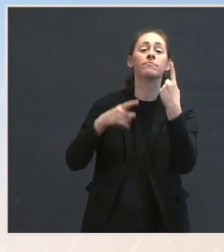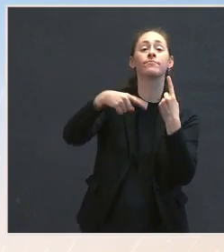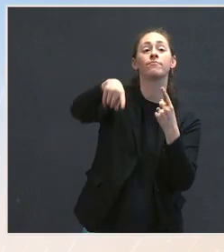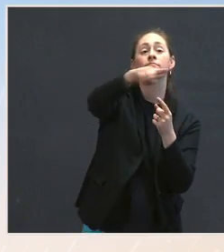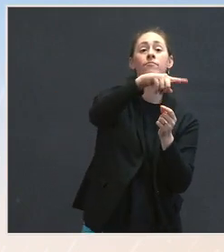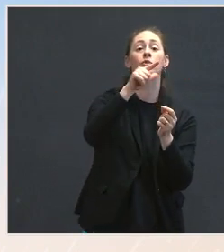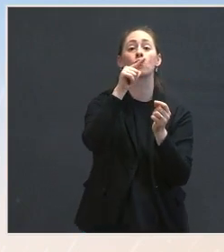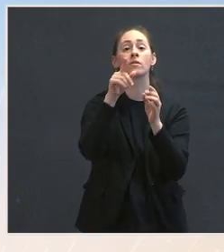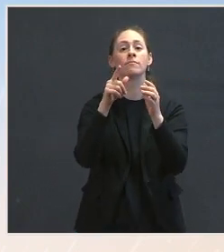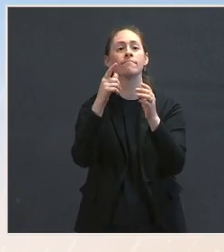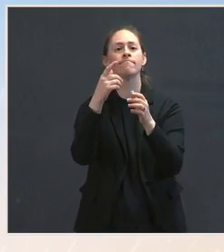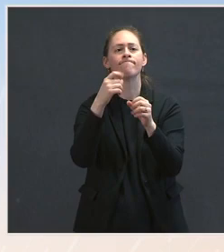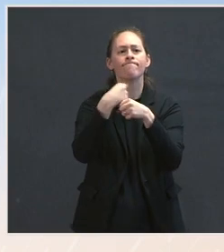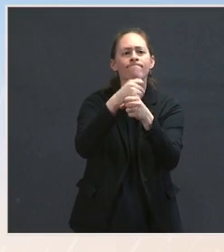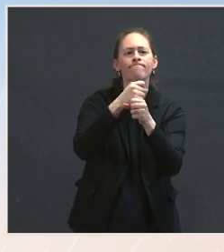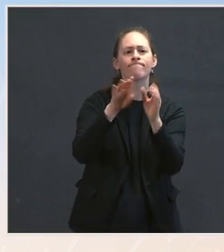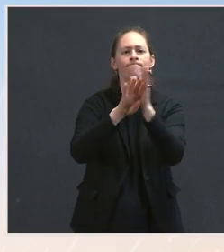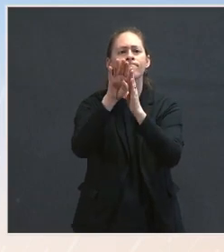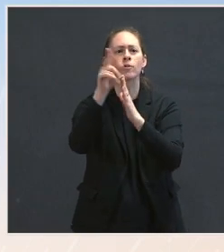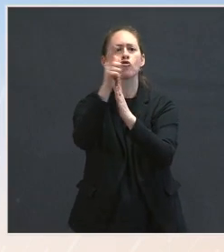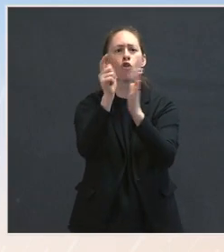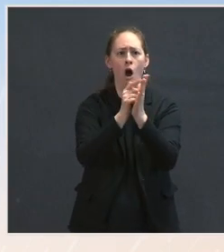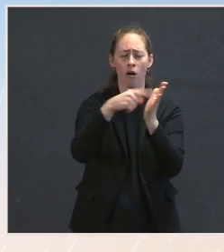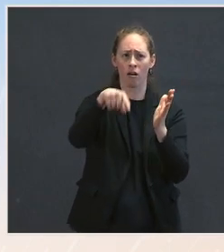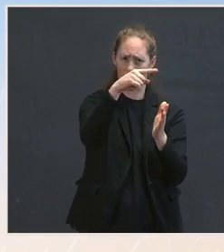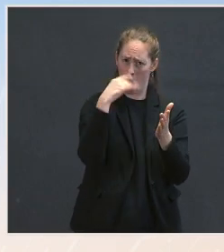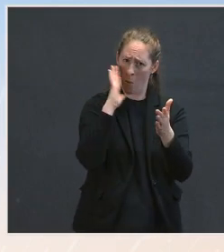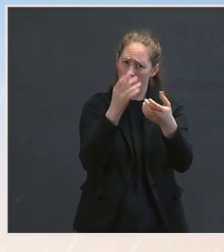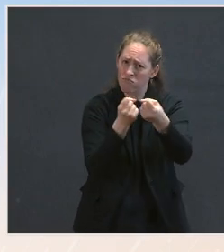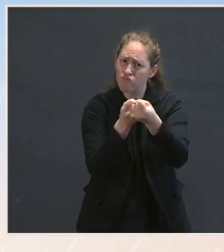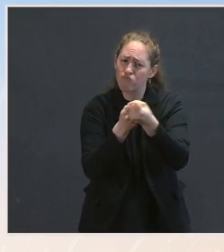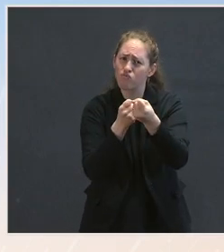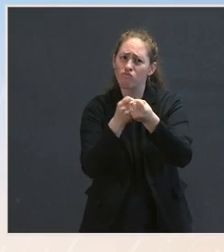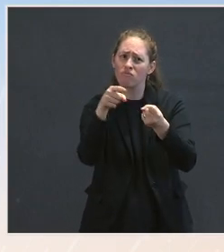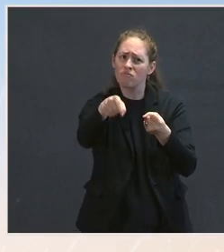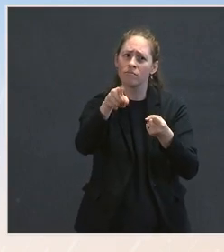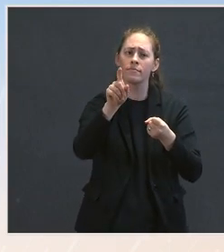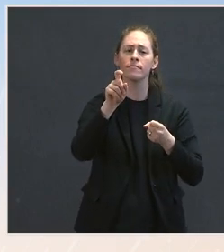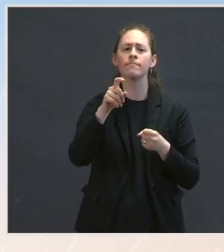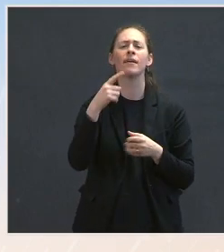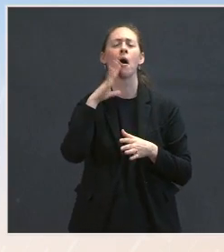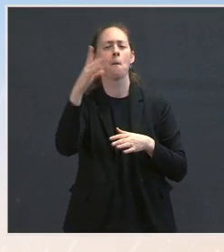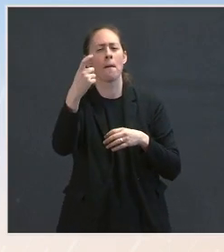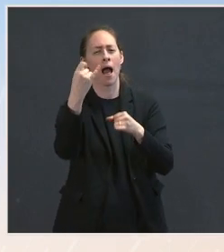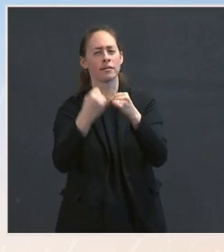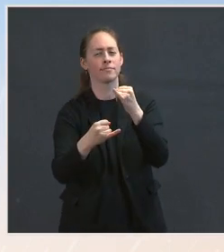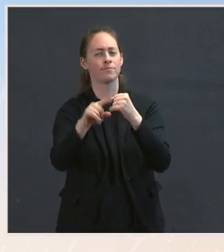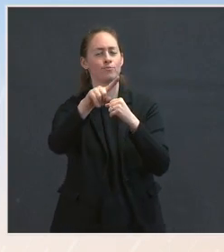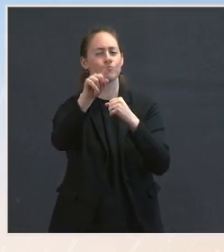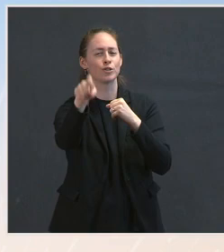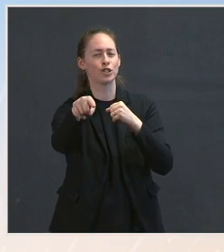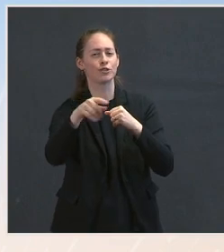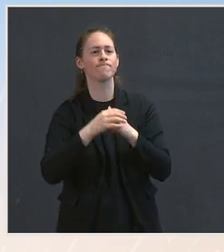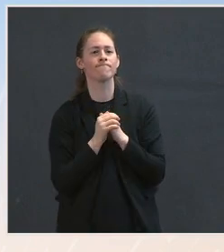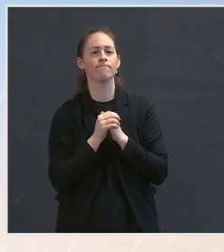Ms. Psaki: We would certainly support that. Sure. The Press: And then, one more question. In 2018, it was discovered migrant children were being forced to take psychiatric medication